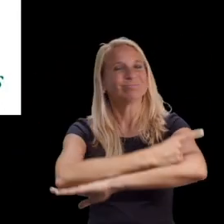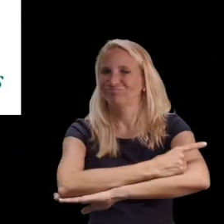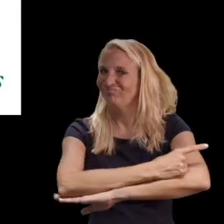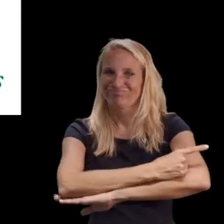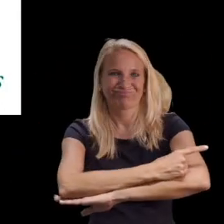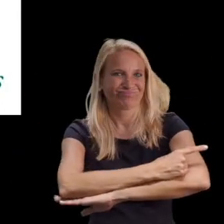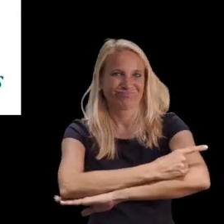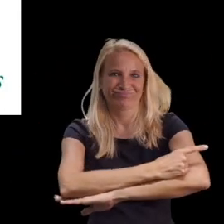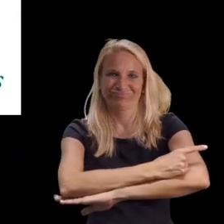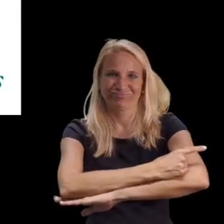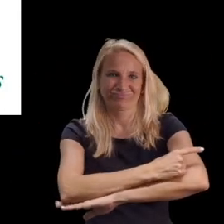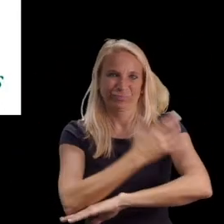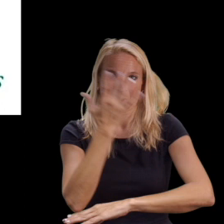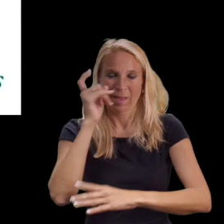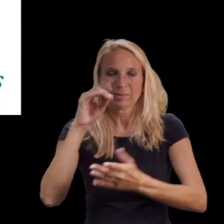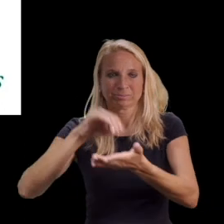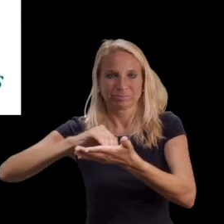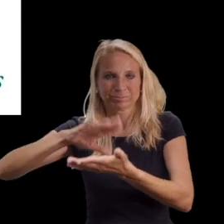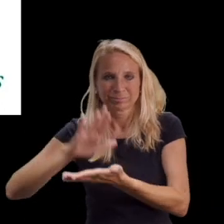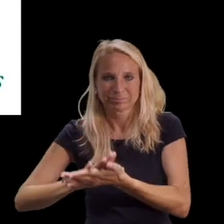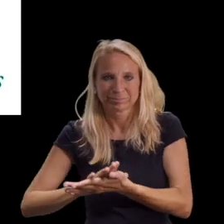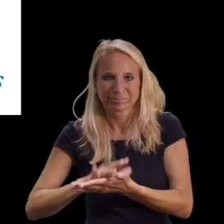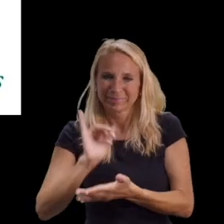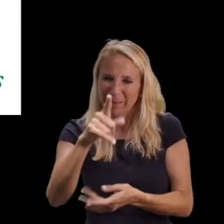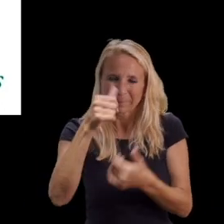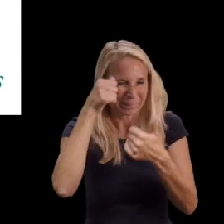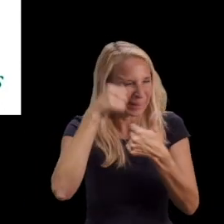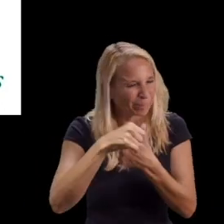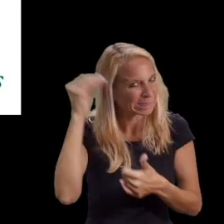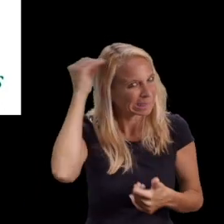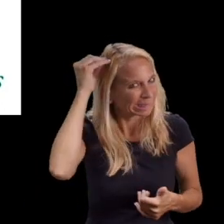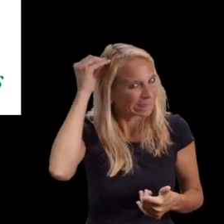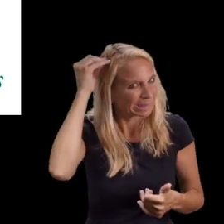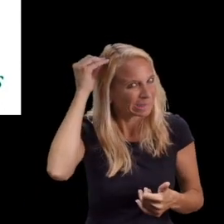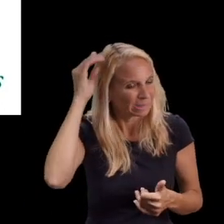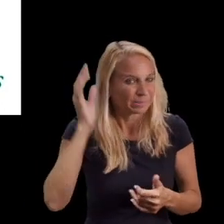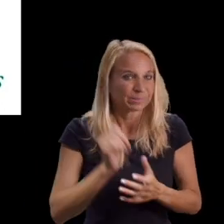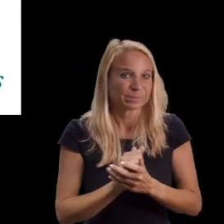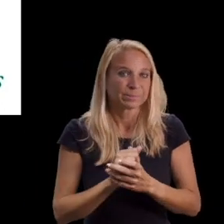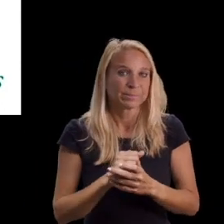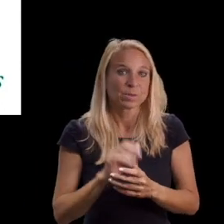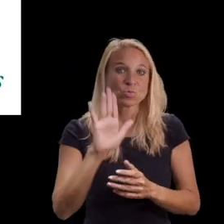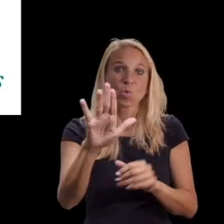Because it has to be in writing. So that's just something to consider. Your agencies might mention it like, you know,